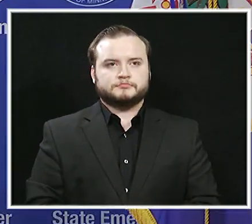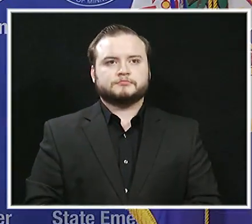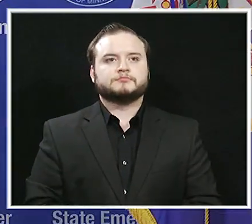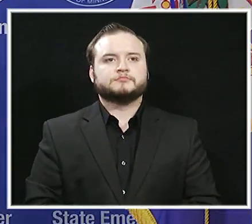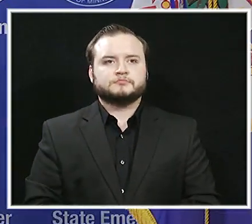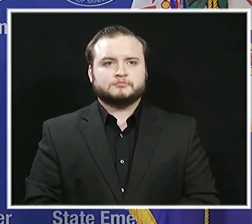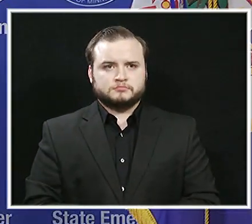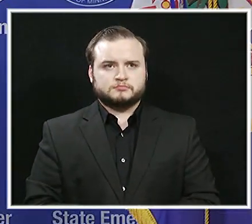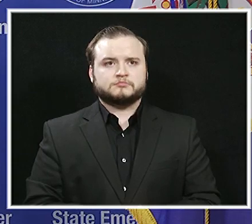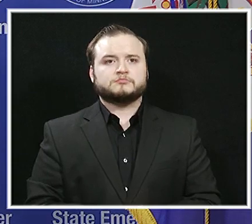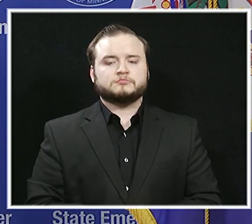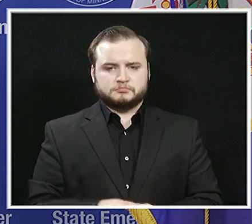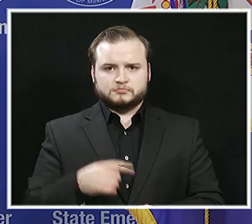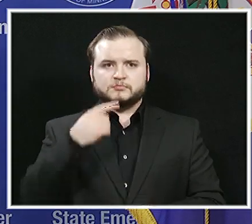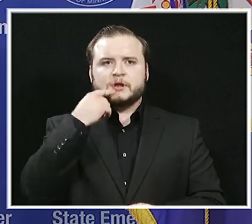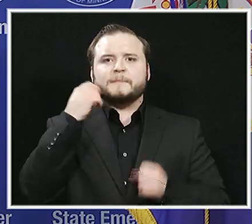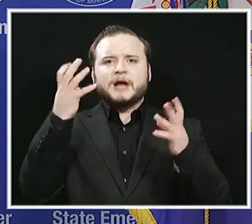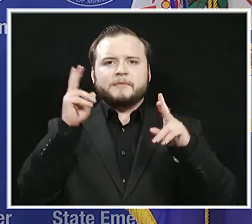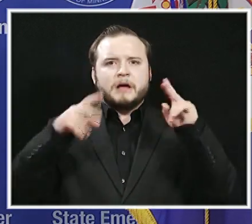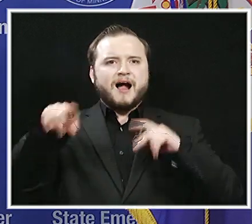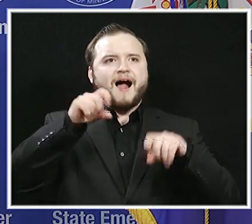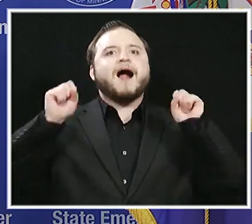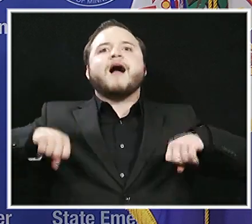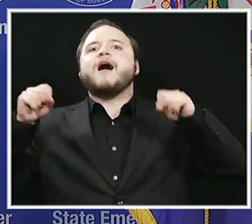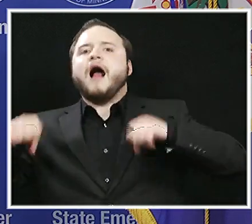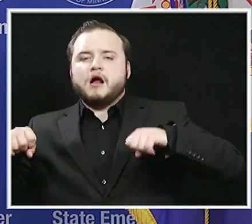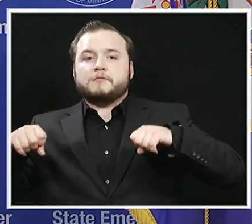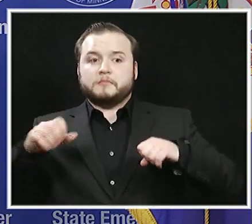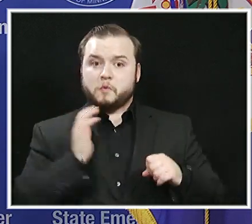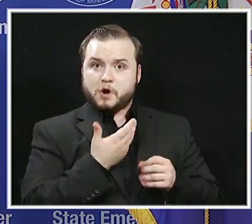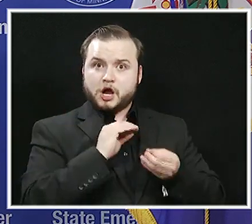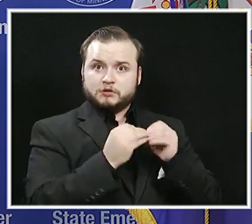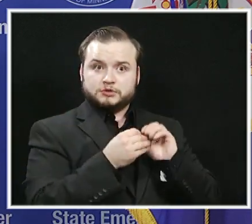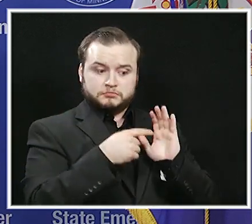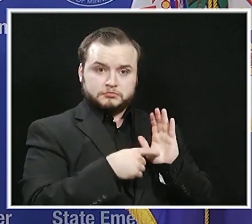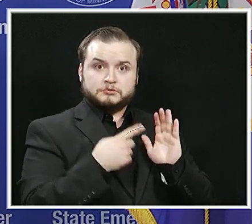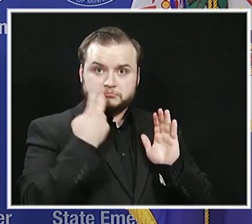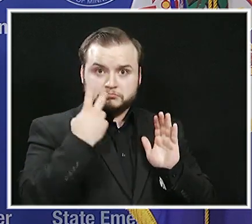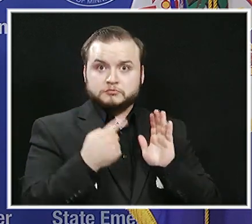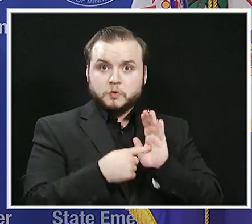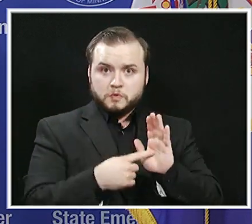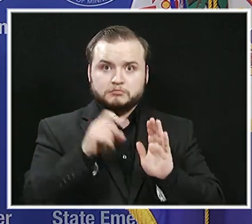We can show that it happens, many of you have said so, and I believe it and our numbers support this, it is